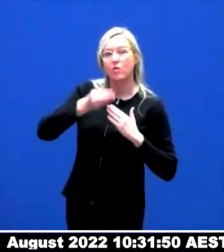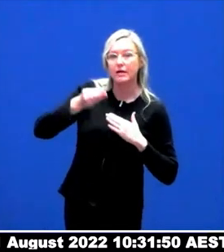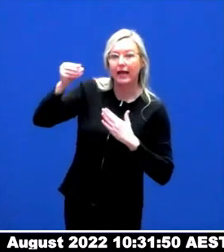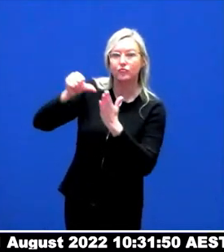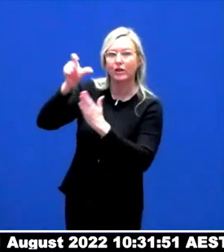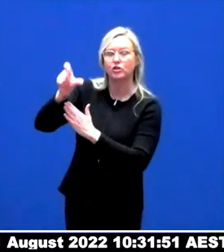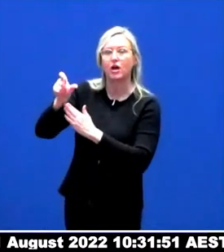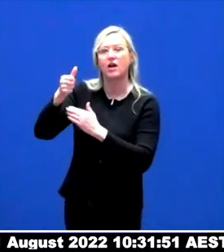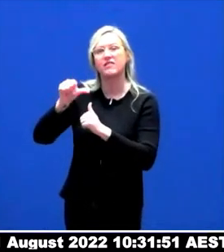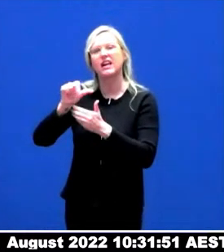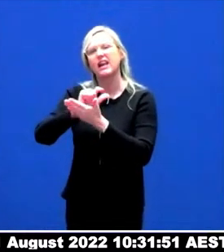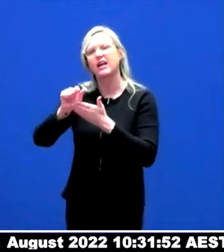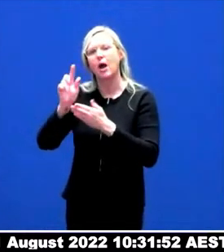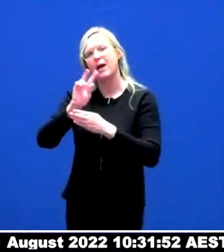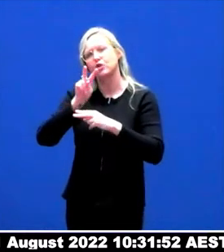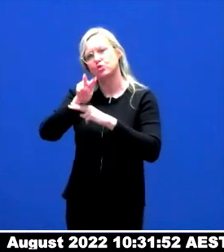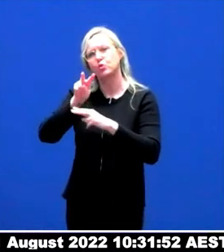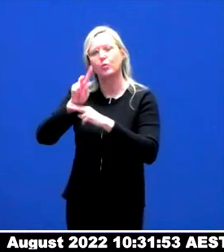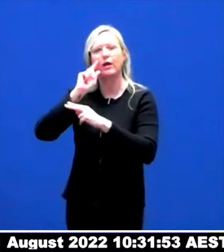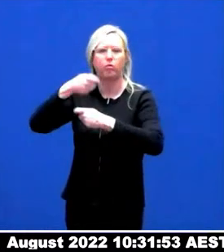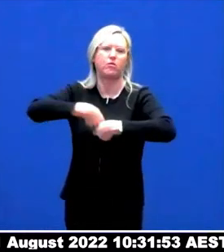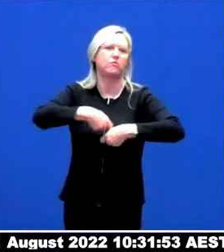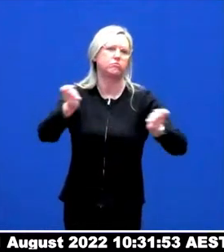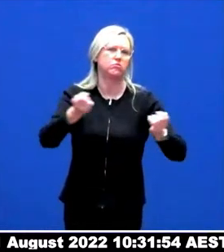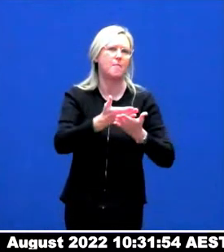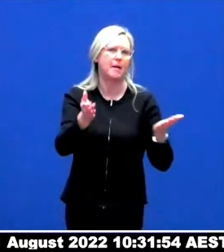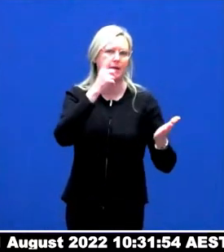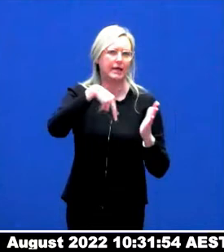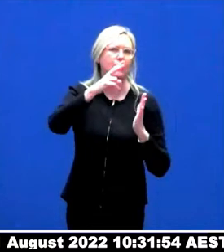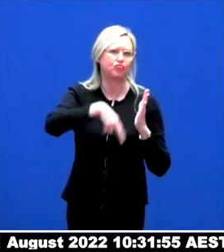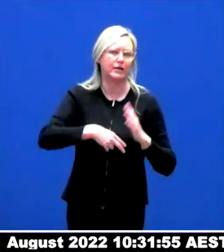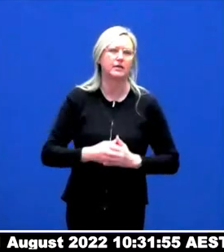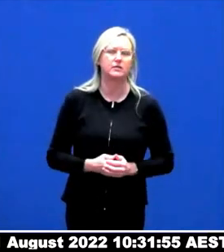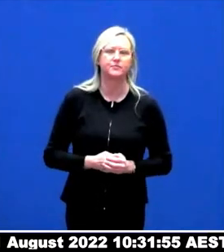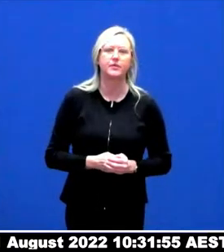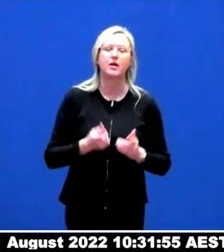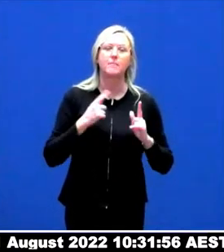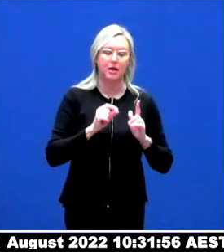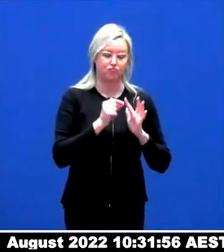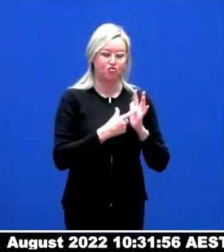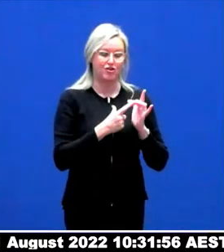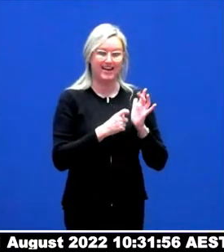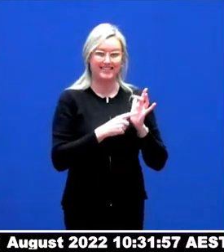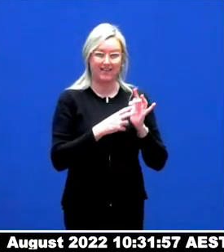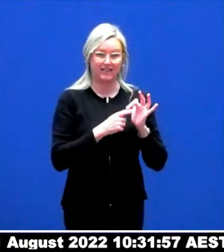around two weeks' time. And that Productivity Commission process explicitly,